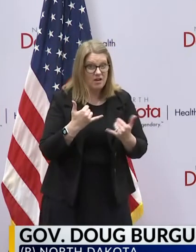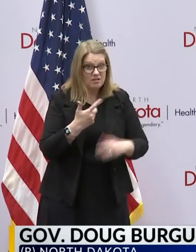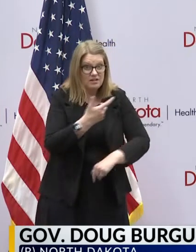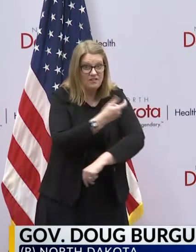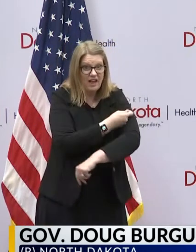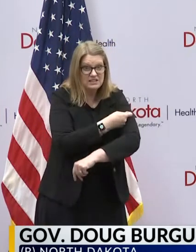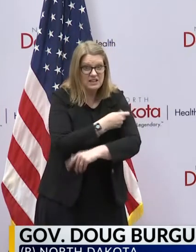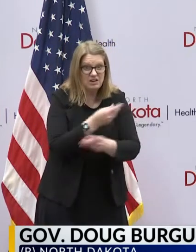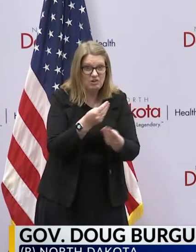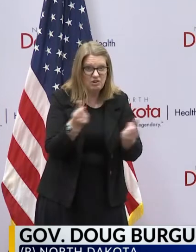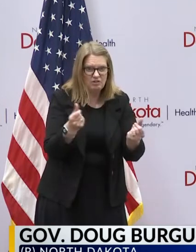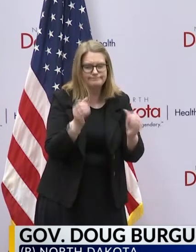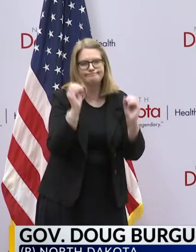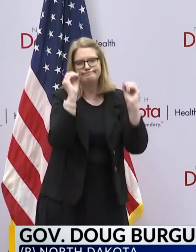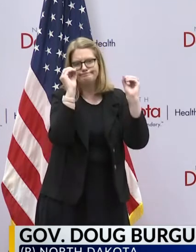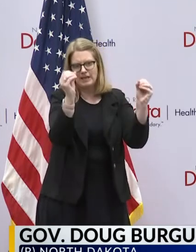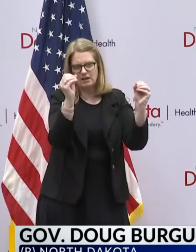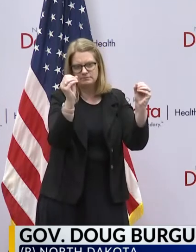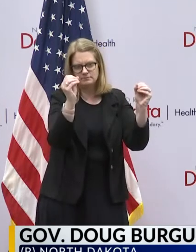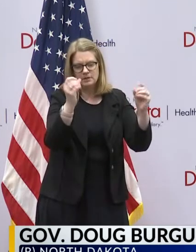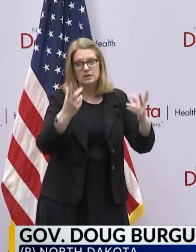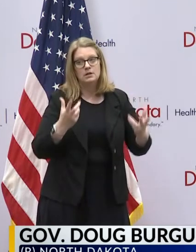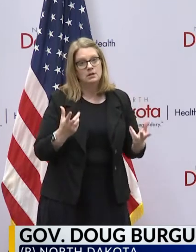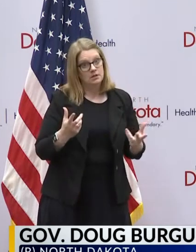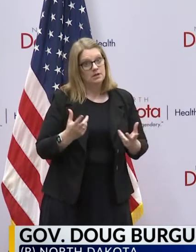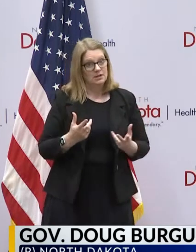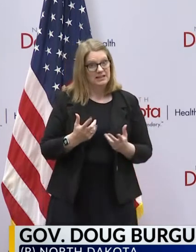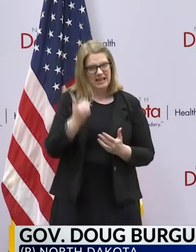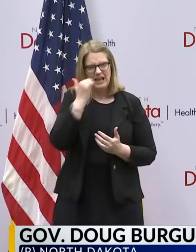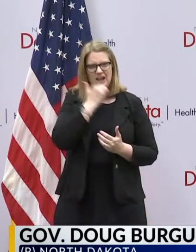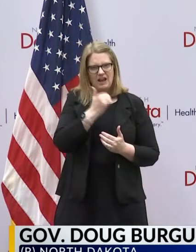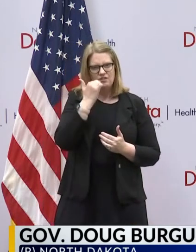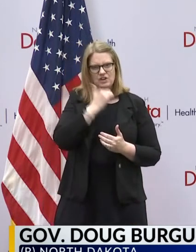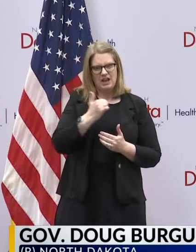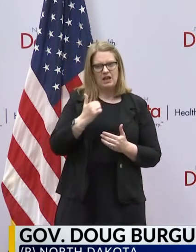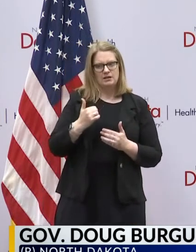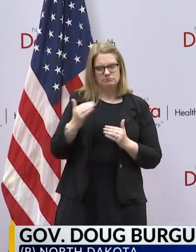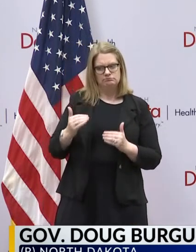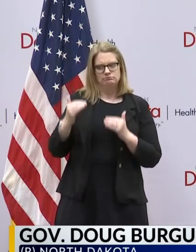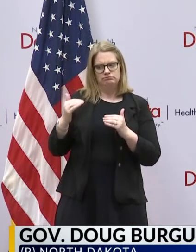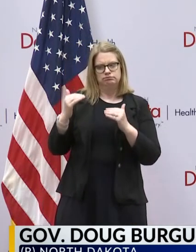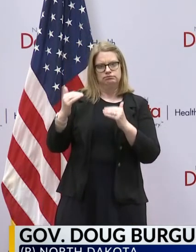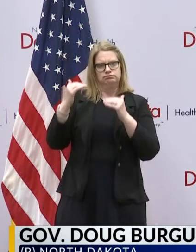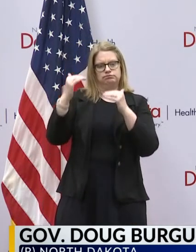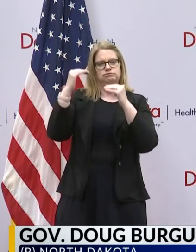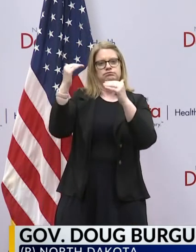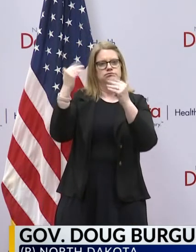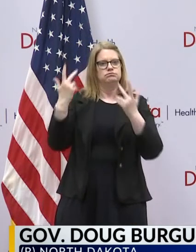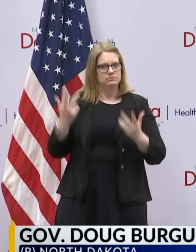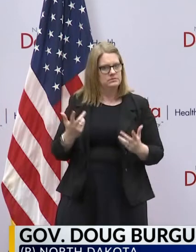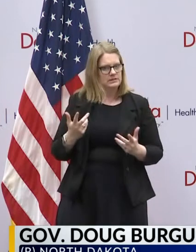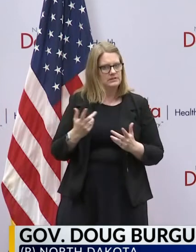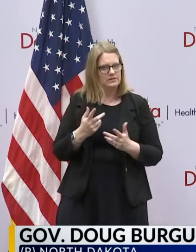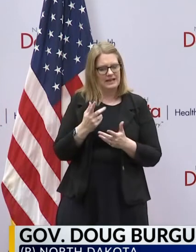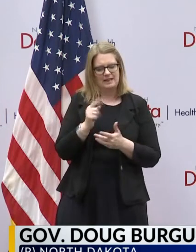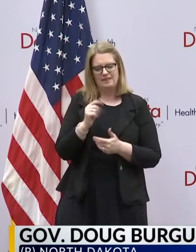FOR WHICH AT THE CURRENT TIME, THERE ISN'T A VACCINE OR A CURE IF YOU WILL. ALTHOUGH, YOU KNOW, GREAT